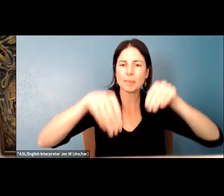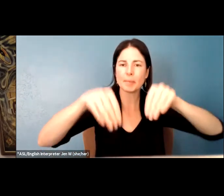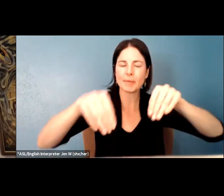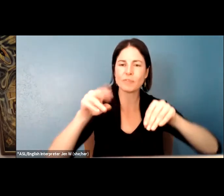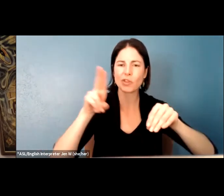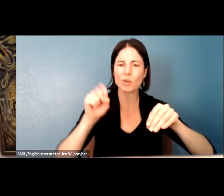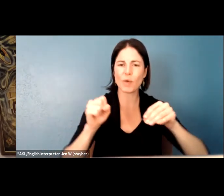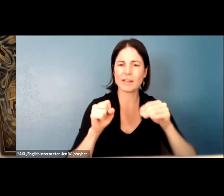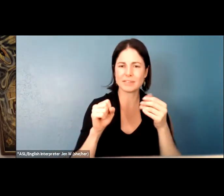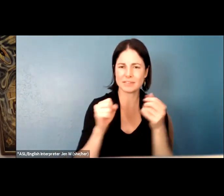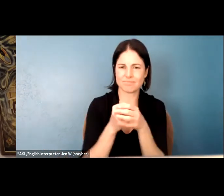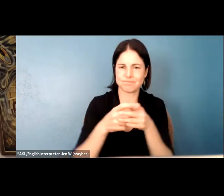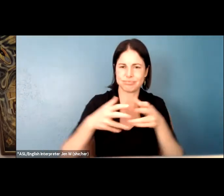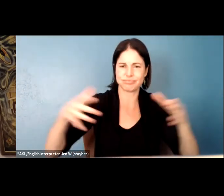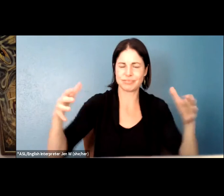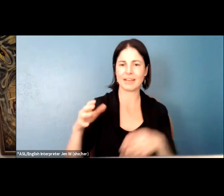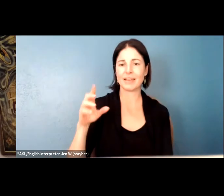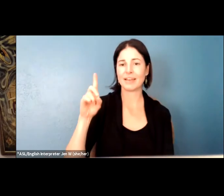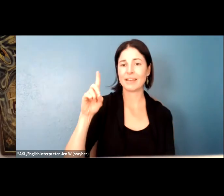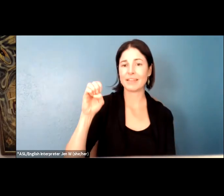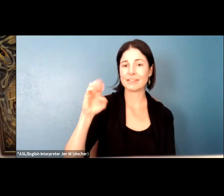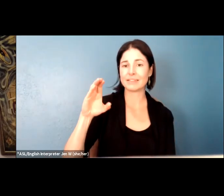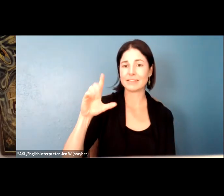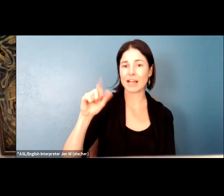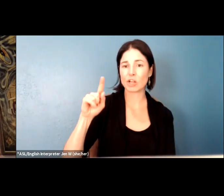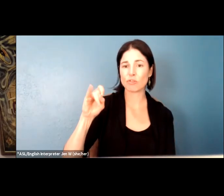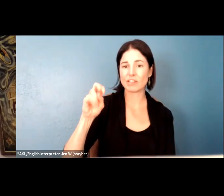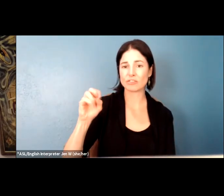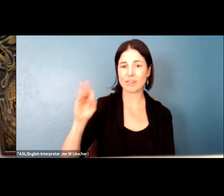Declaration of Independence was written by slave owners.